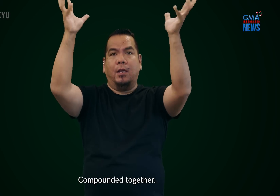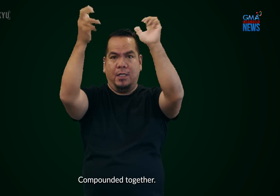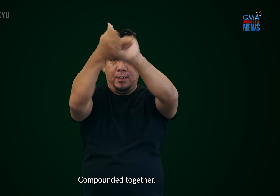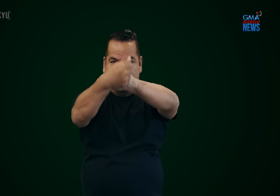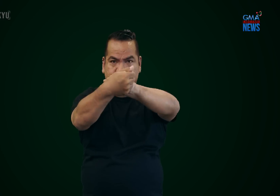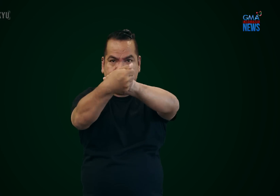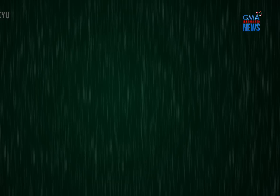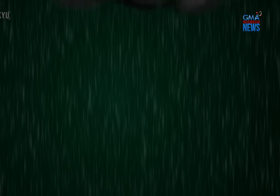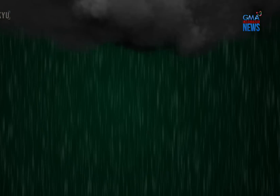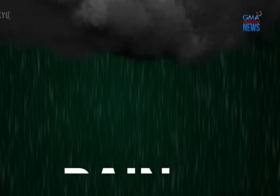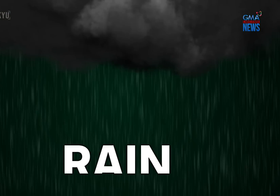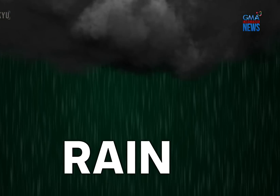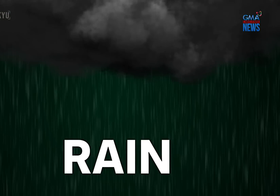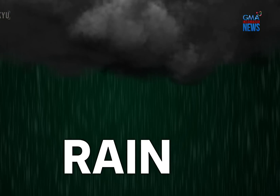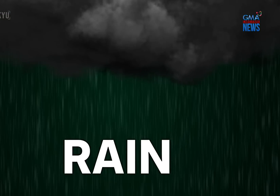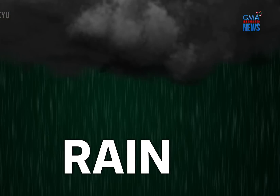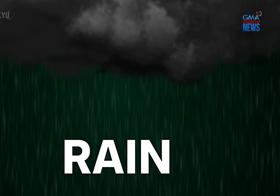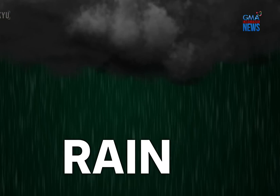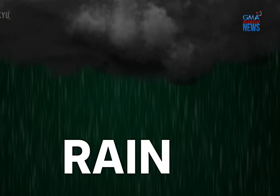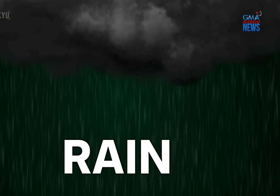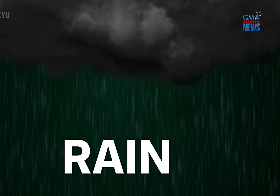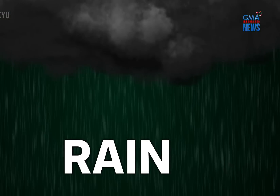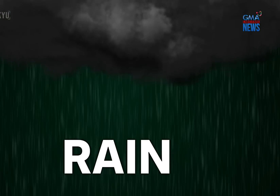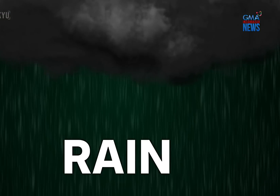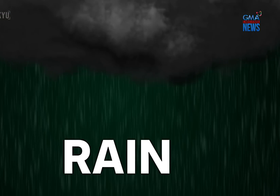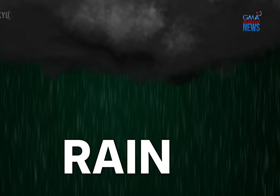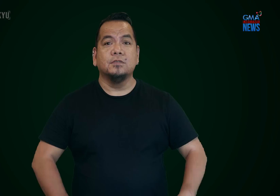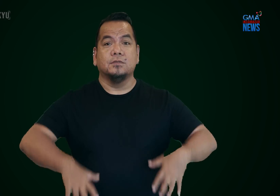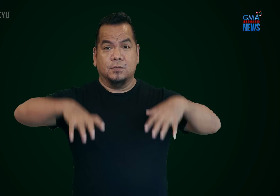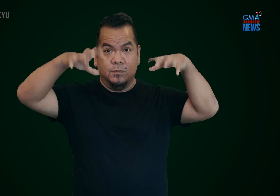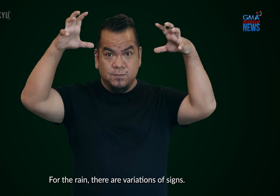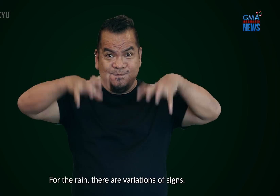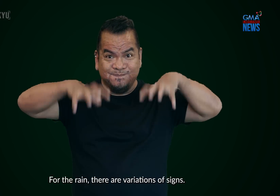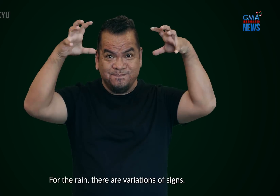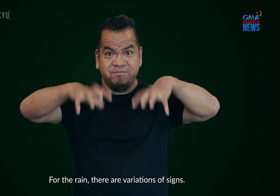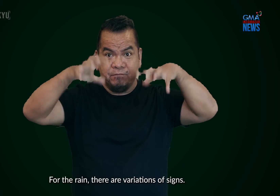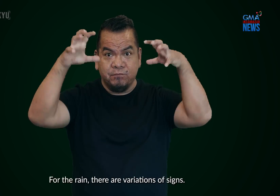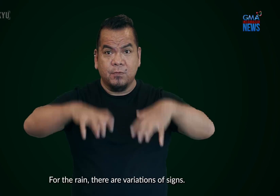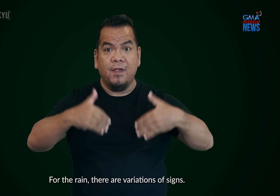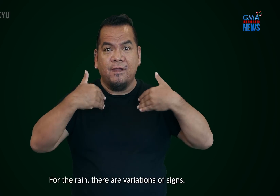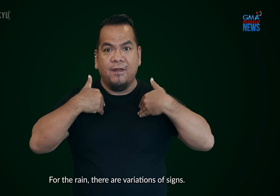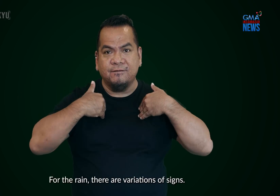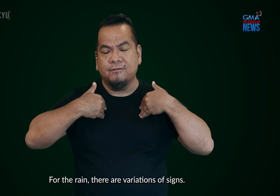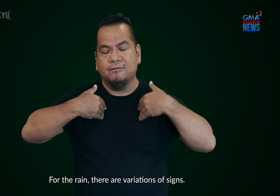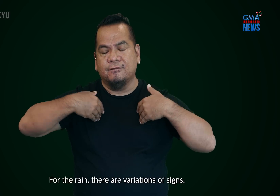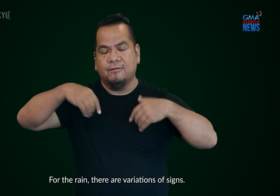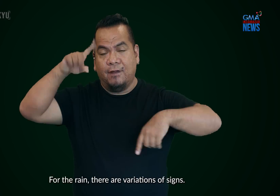typhoons changed in due time-- seasons and all that. So this is assigned for climate change.